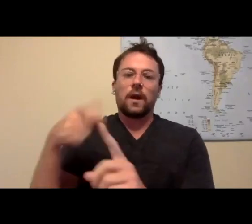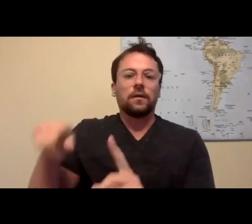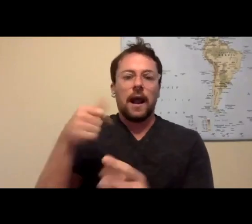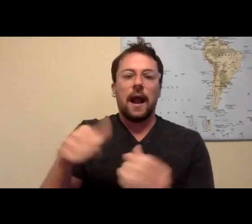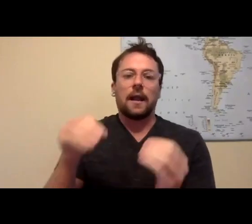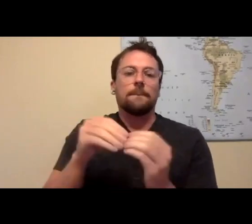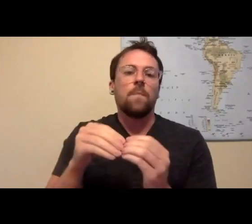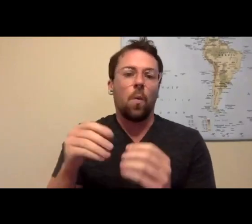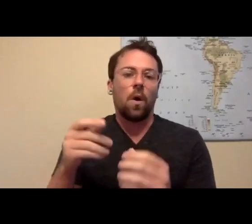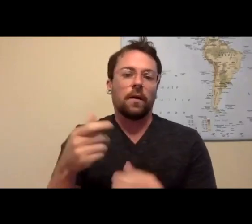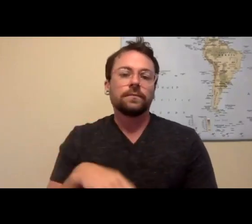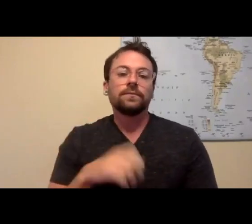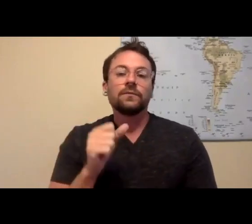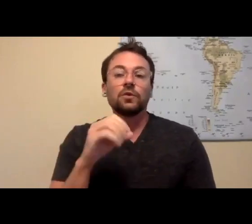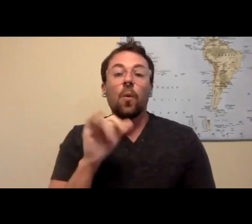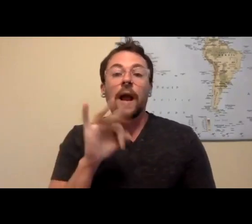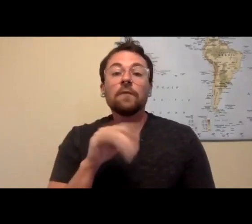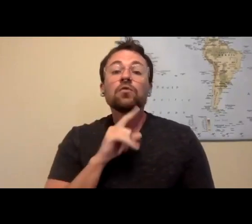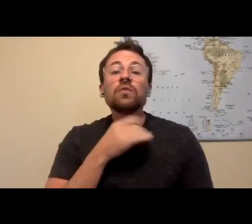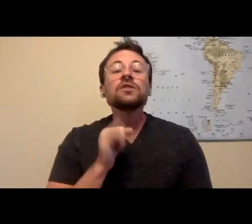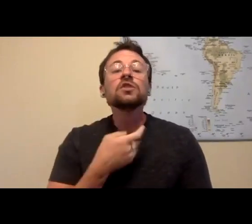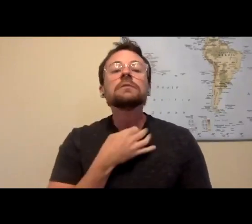we're aware of it.